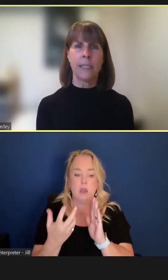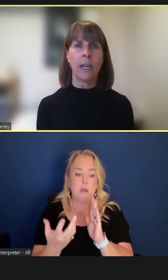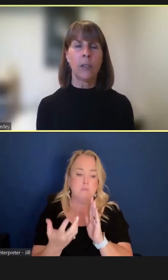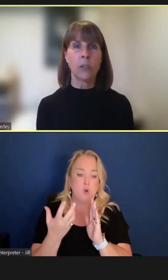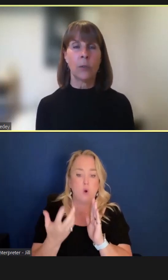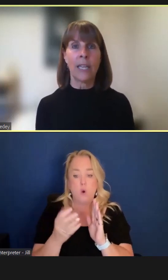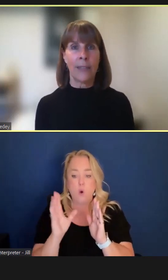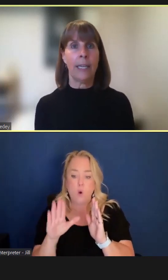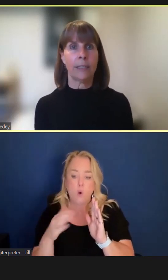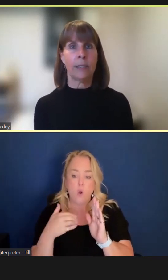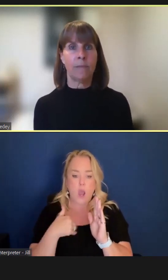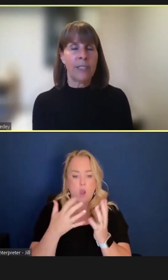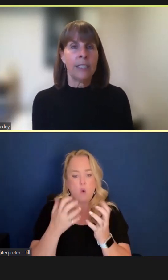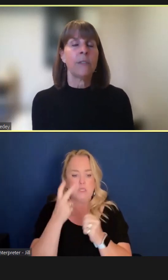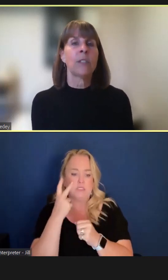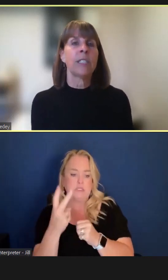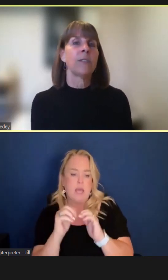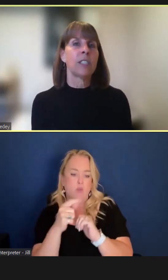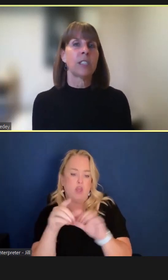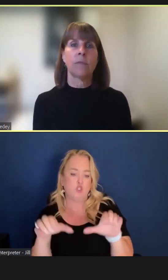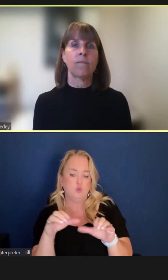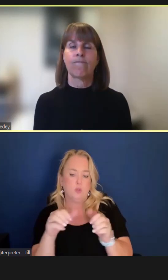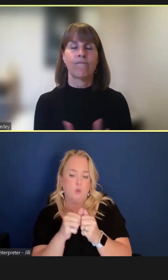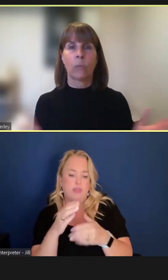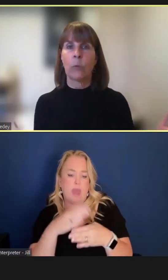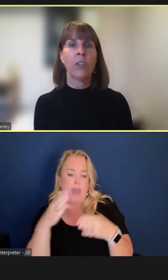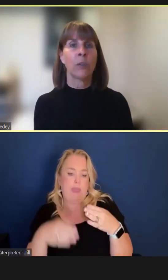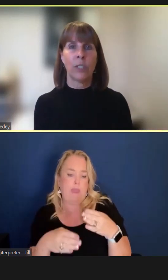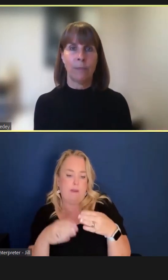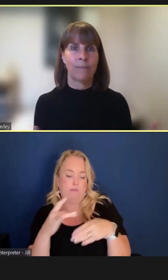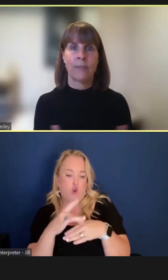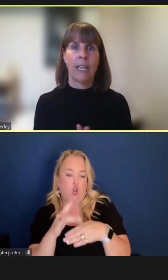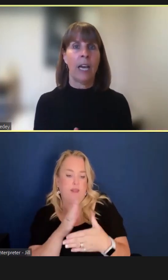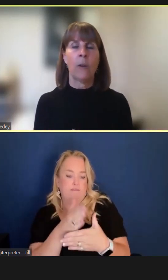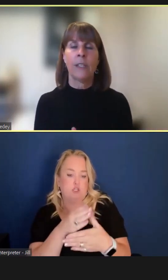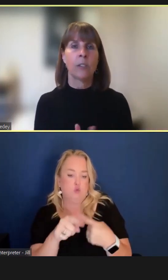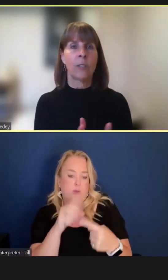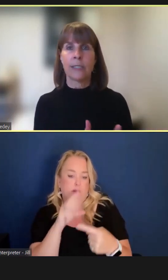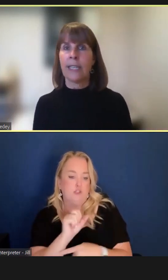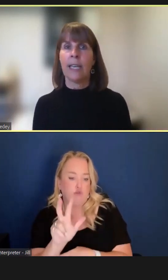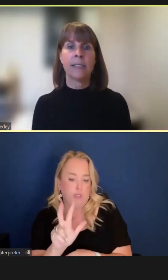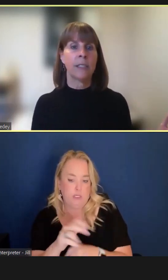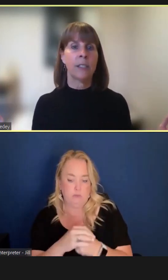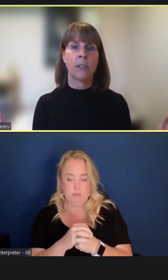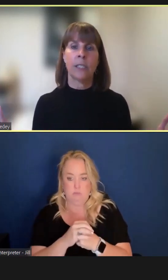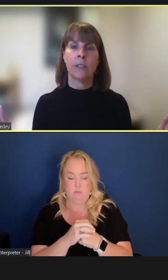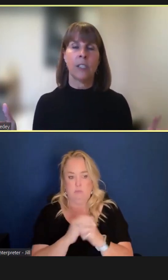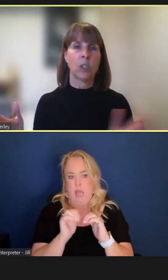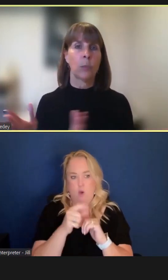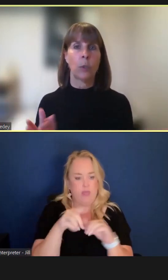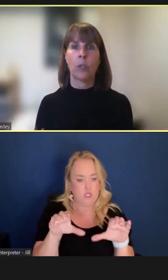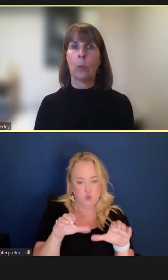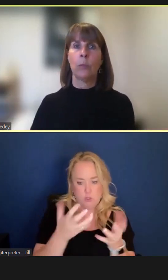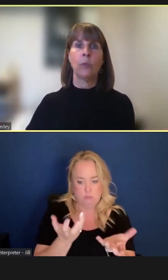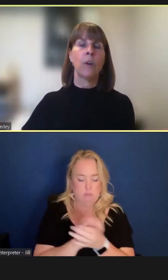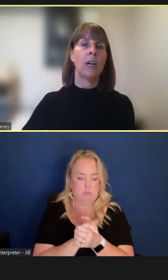they're doing at the end the end of Early Intervention when they're three how are they doing is they exit the Early Intervention Program move on to